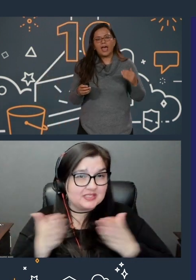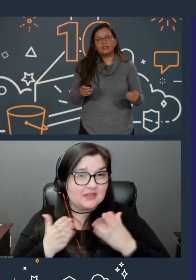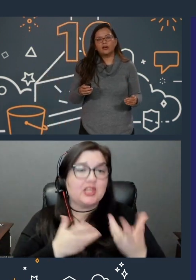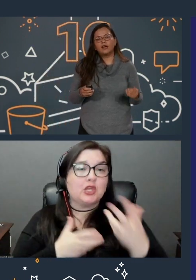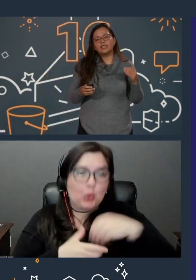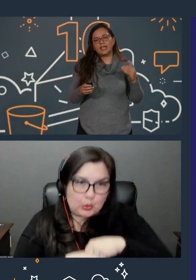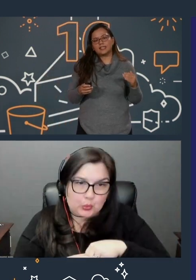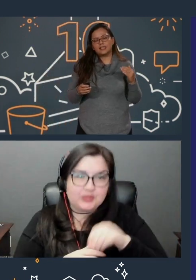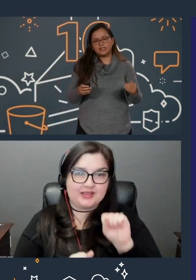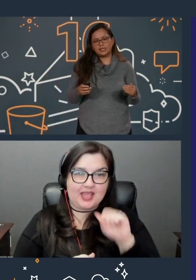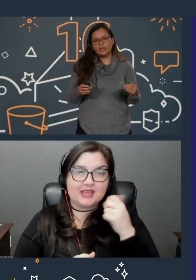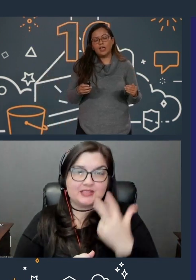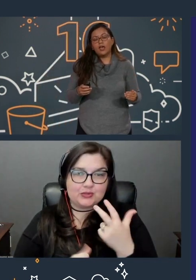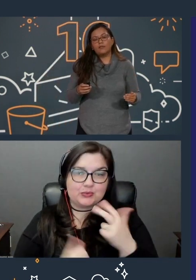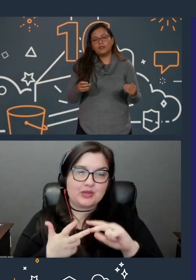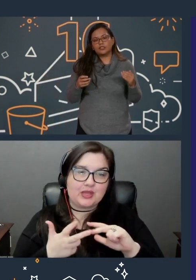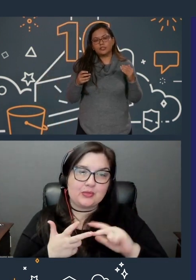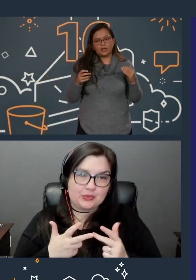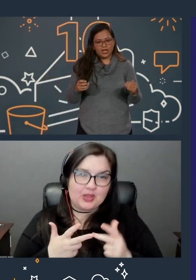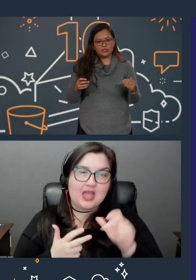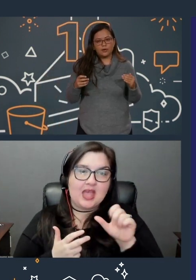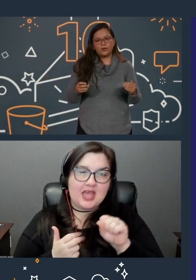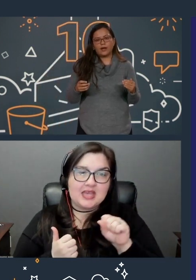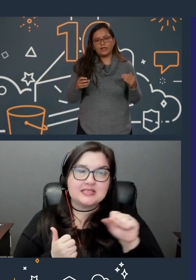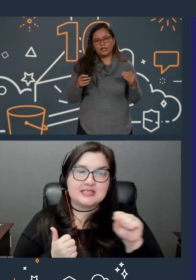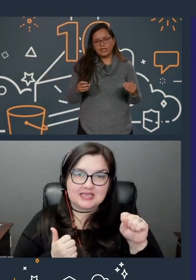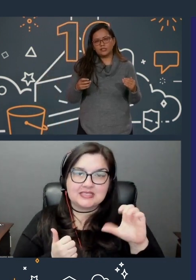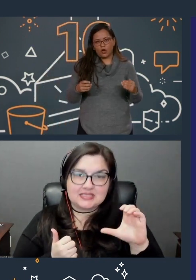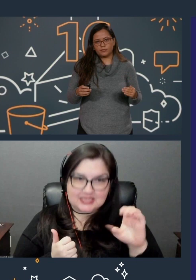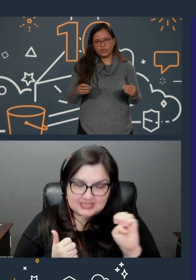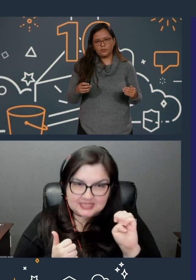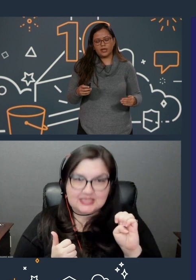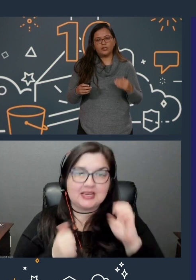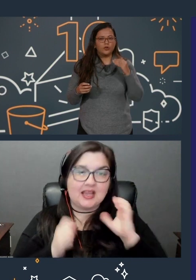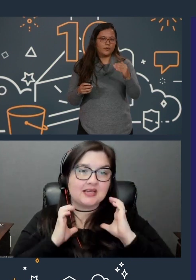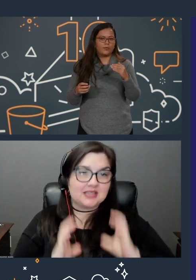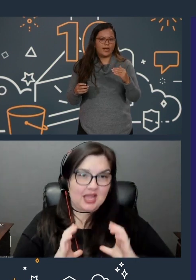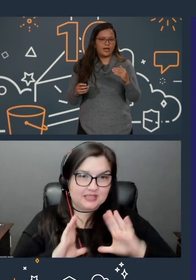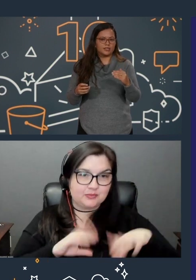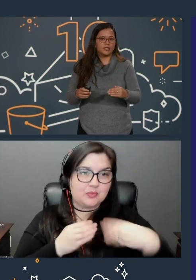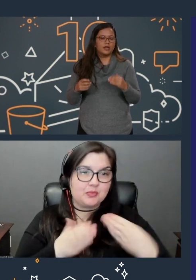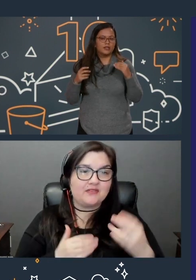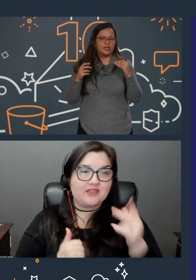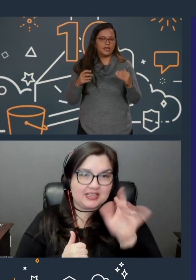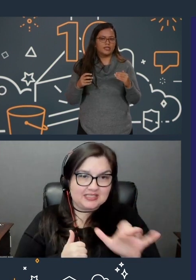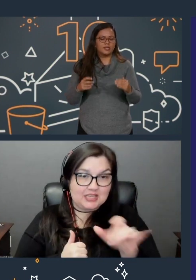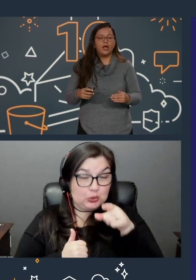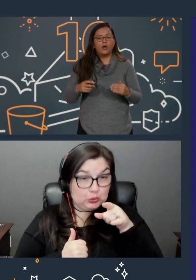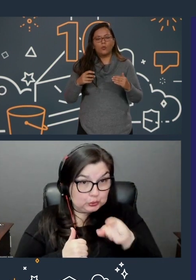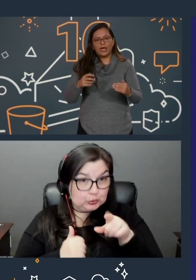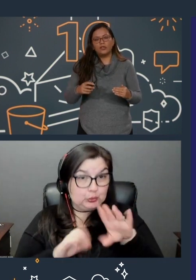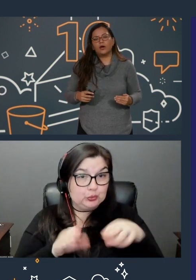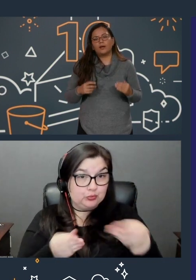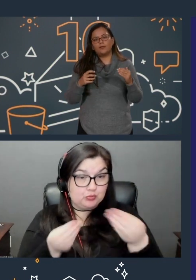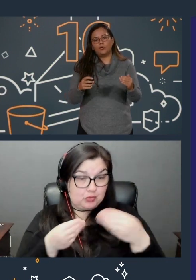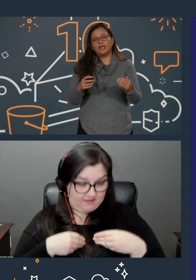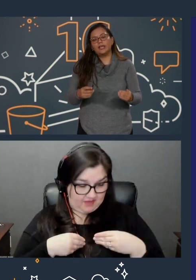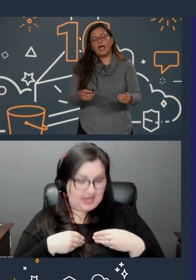And third is SSE-C, which is the customer-provided keys option where you provide us the keys when you are uploading